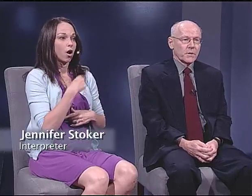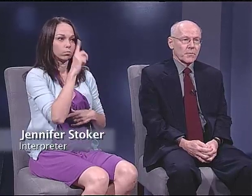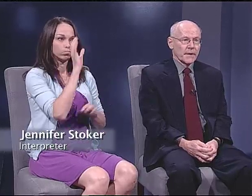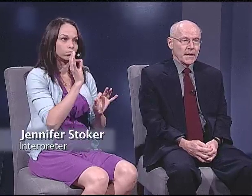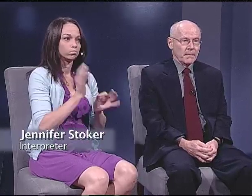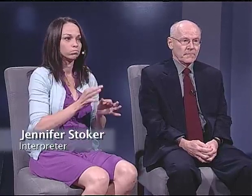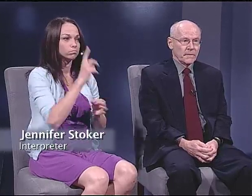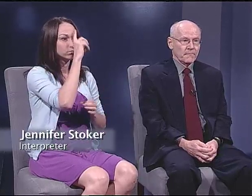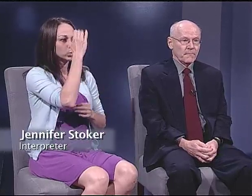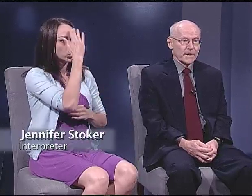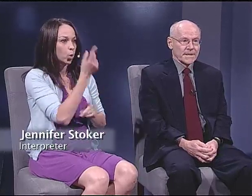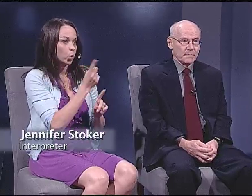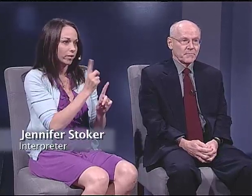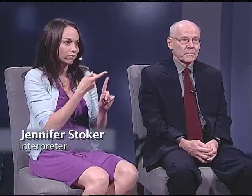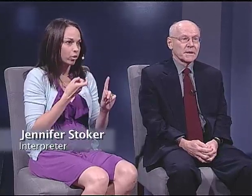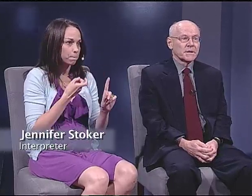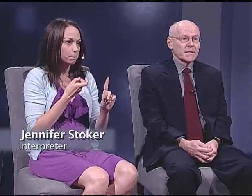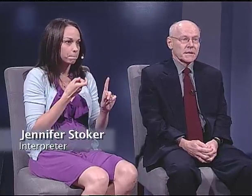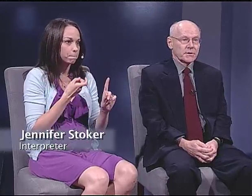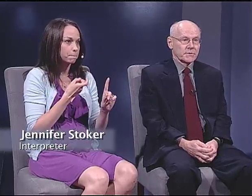where they come from, for example a legislature,